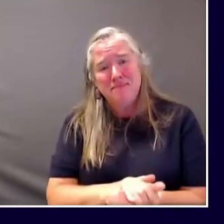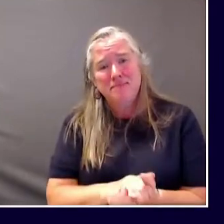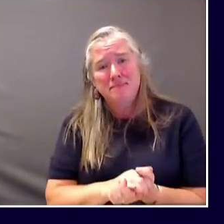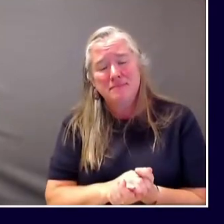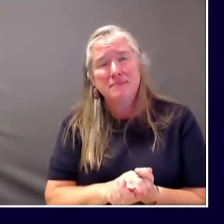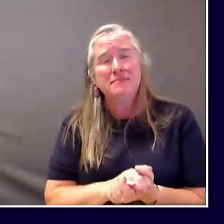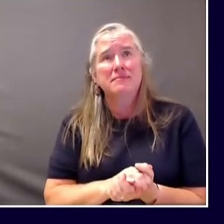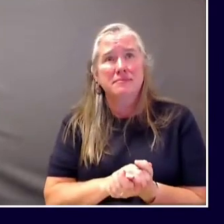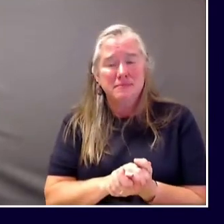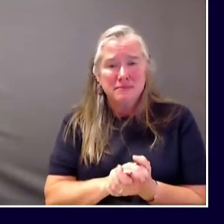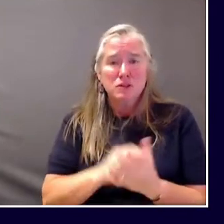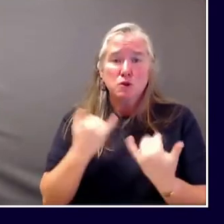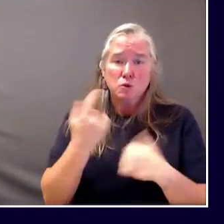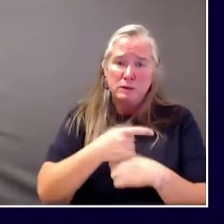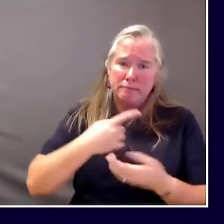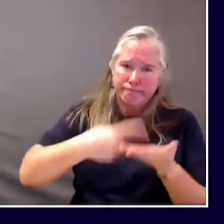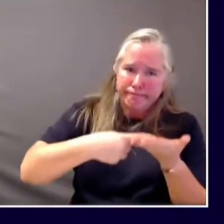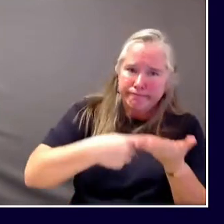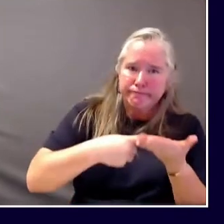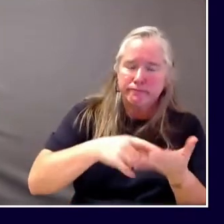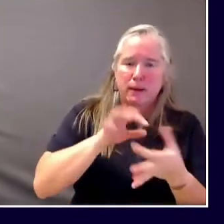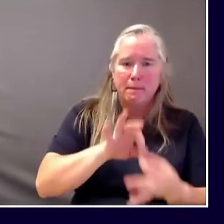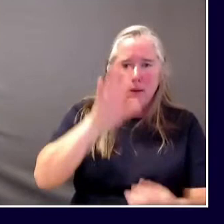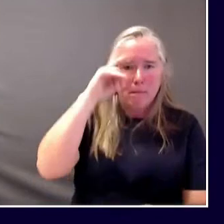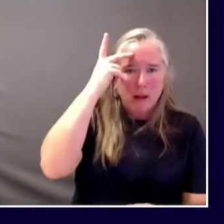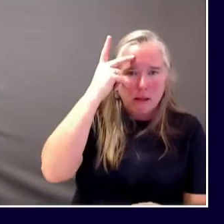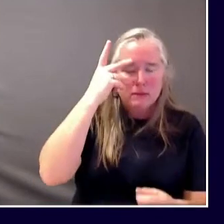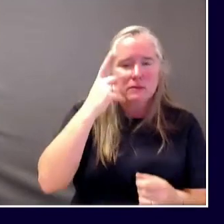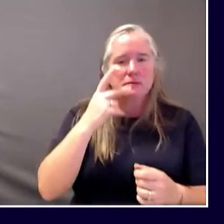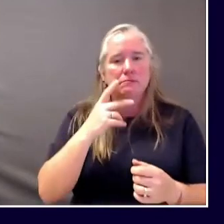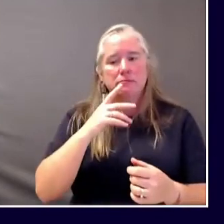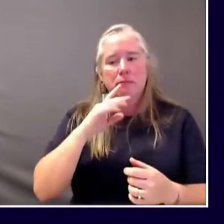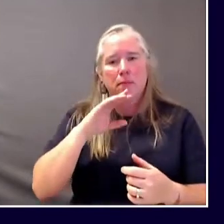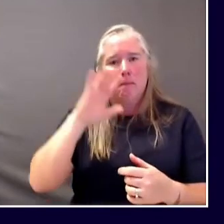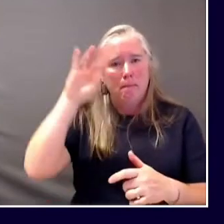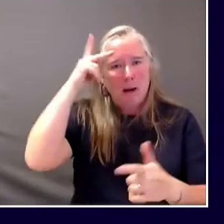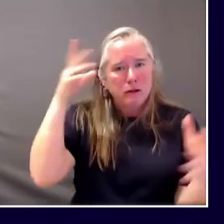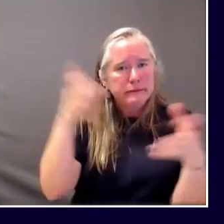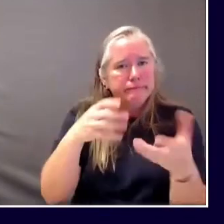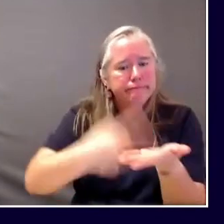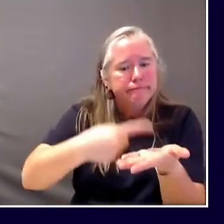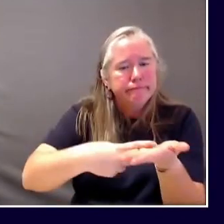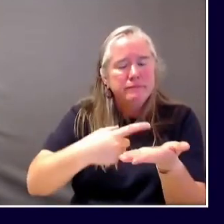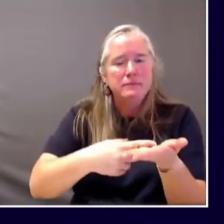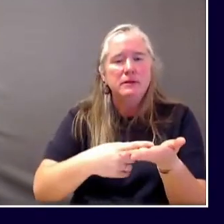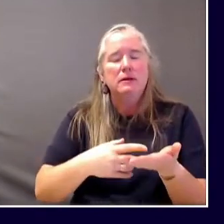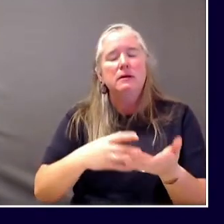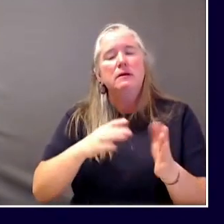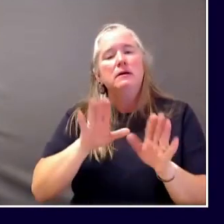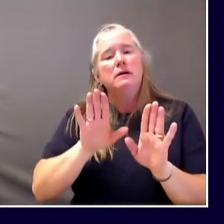on politics today a lot of questions about political